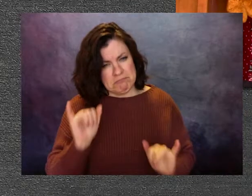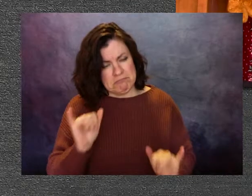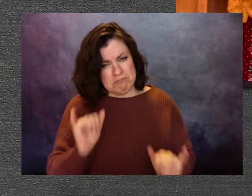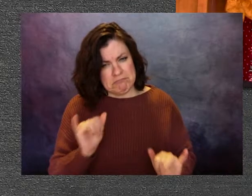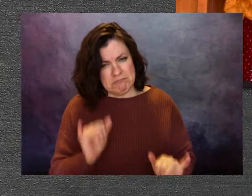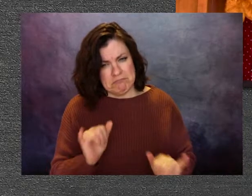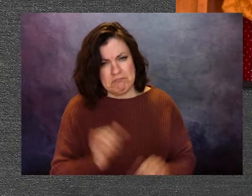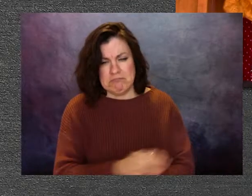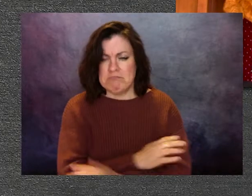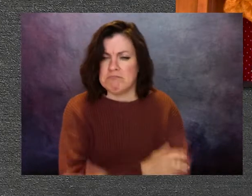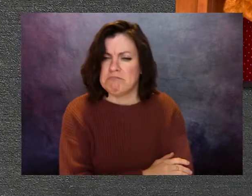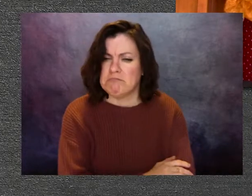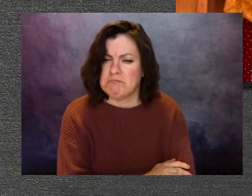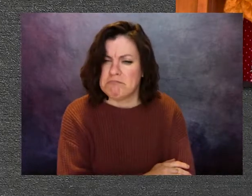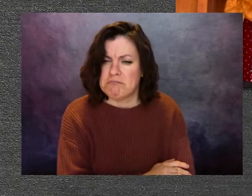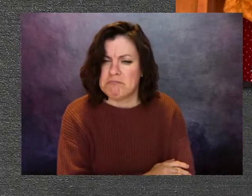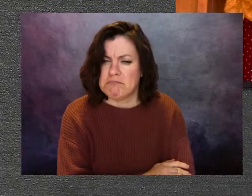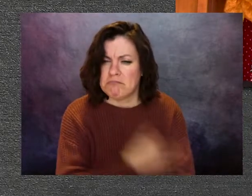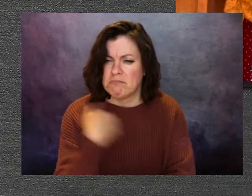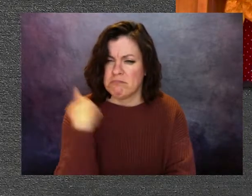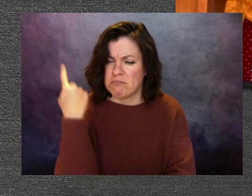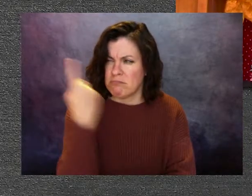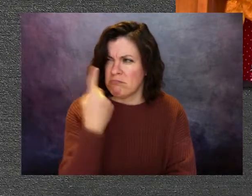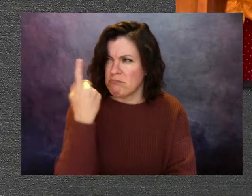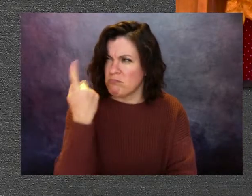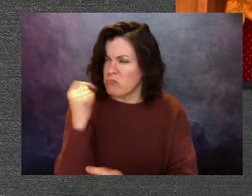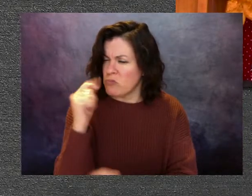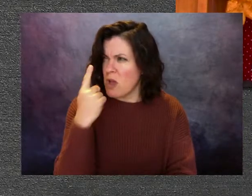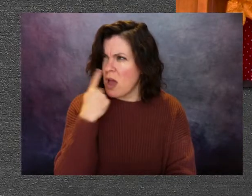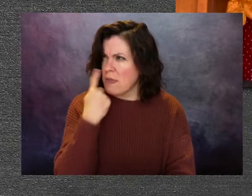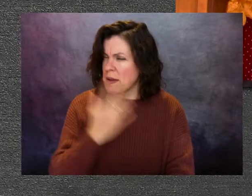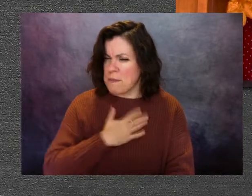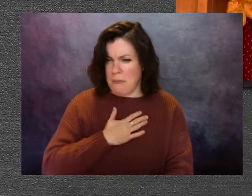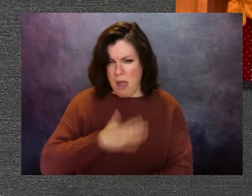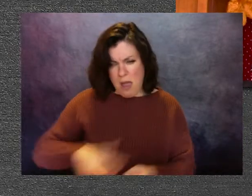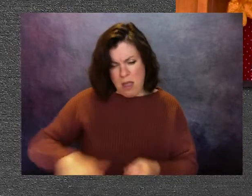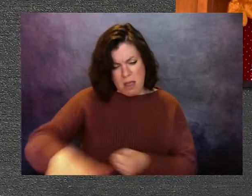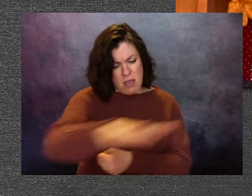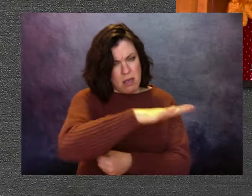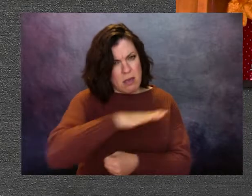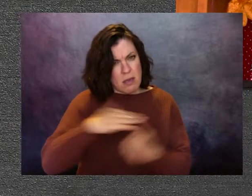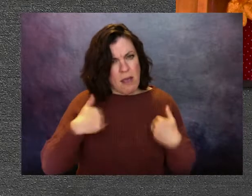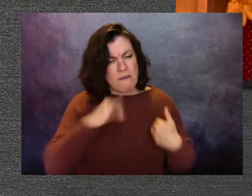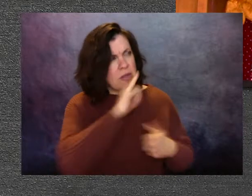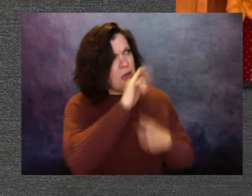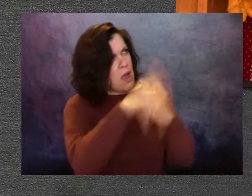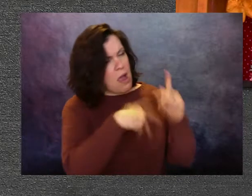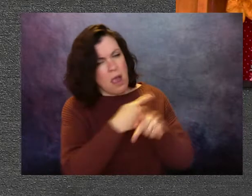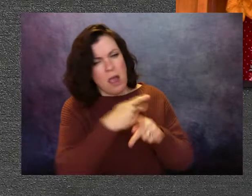I'm going to try to think of somebody in my community that has a chair. Well, I think I need another clue.